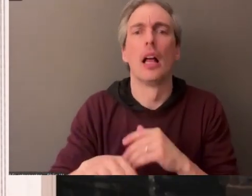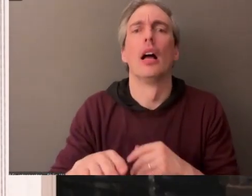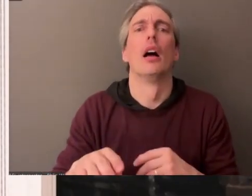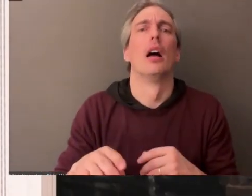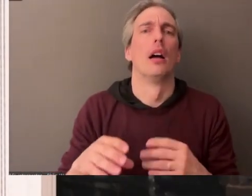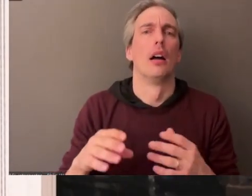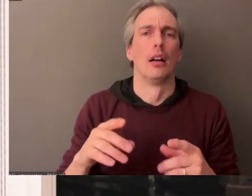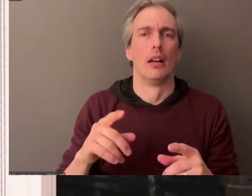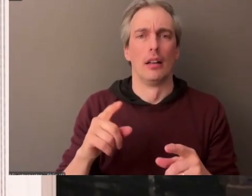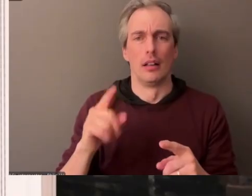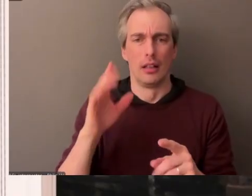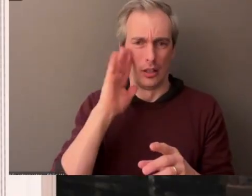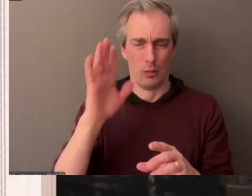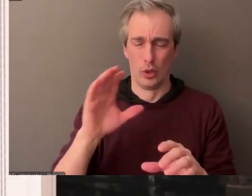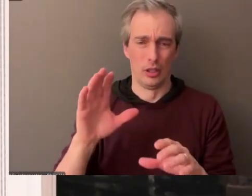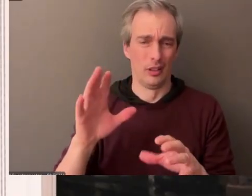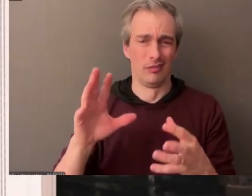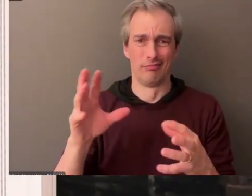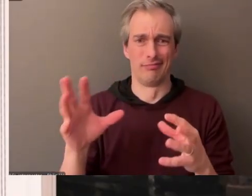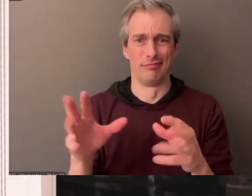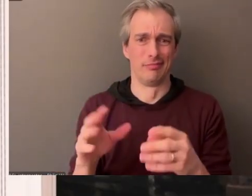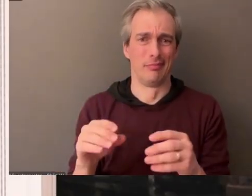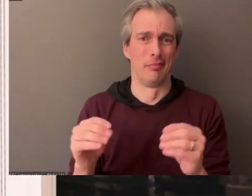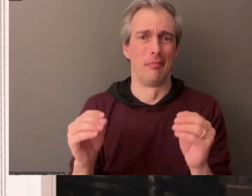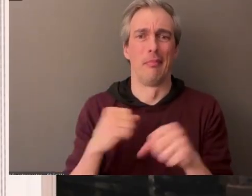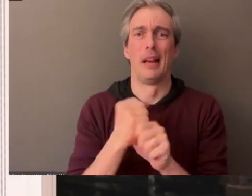GPT 5.2 is actually getting pretty stinking good.